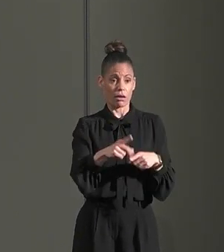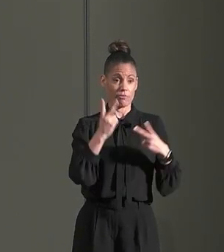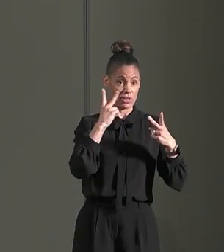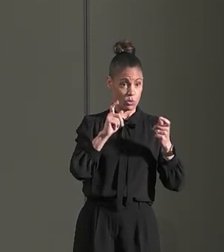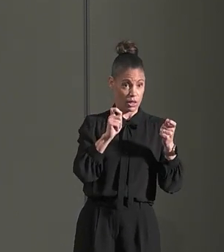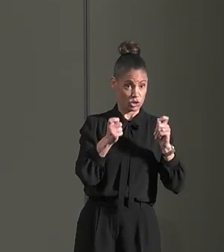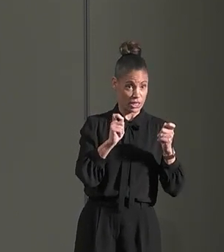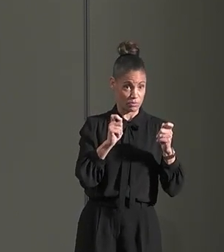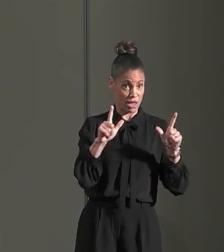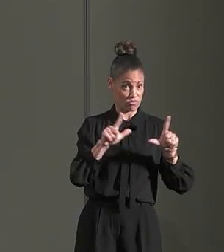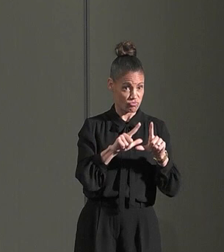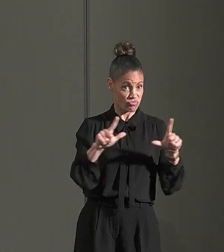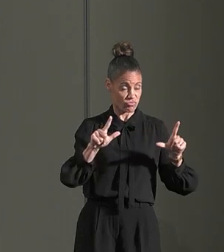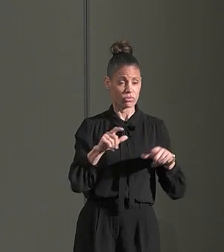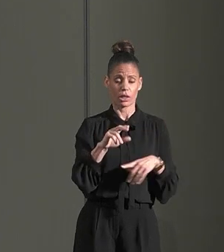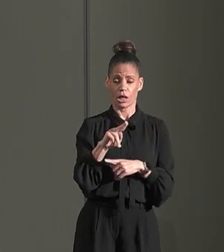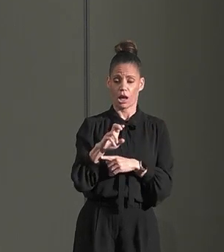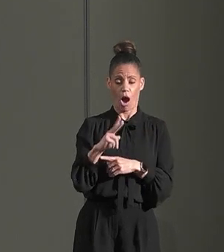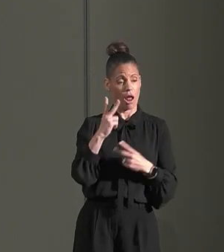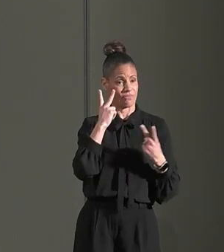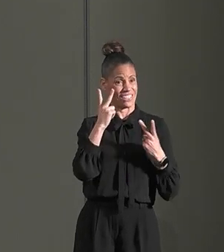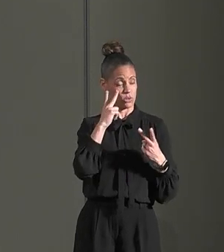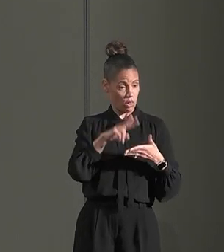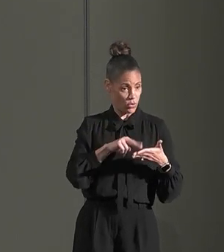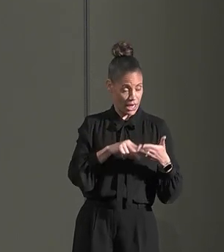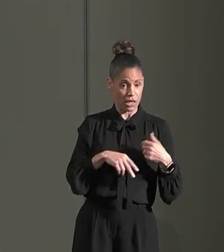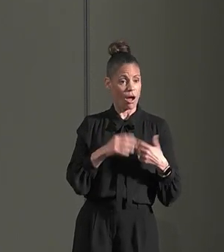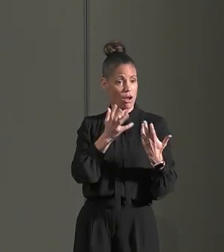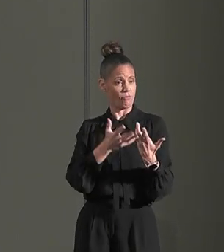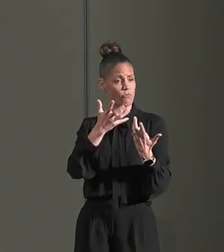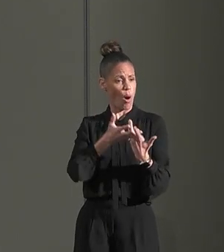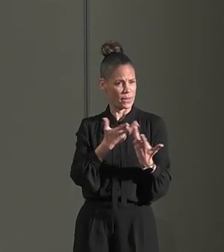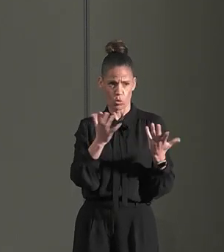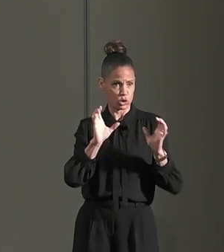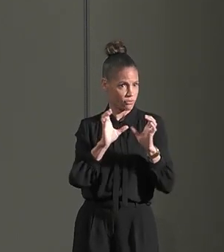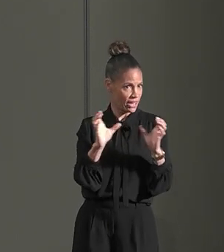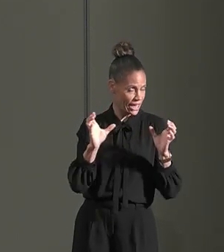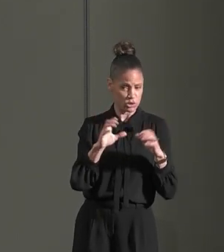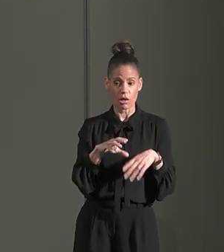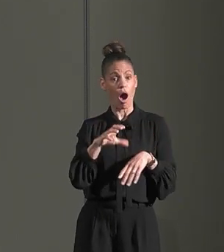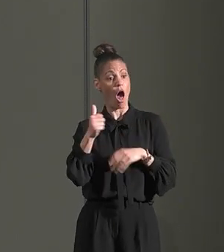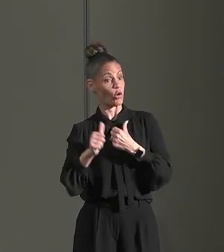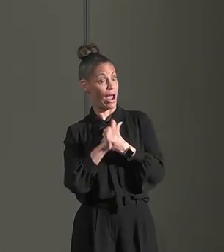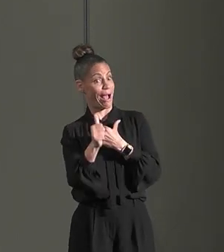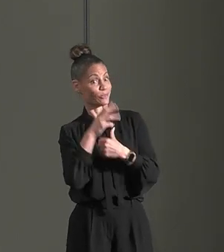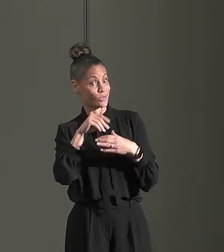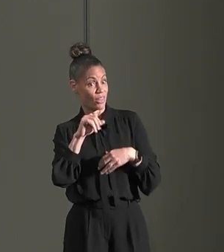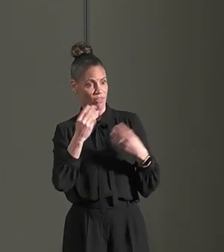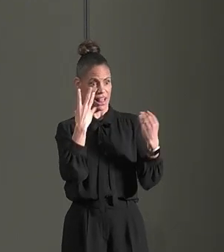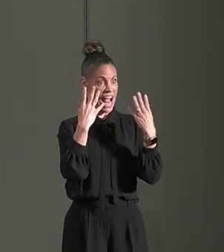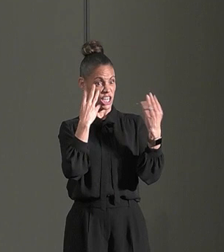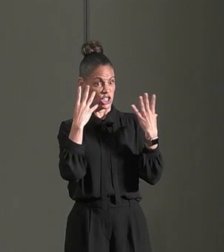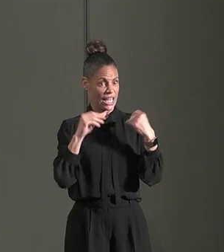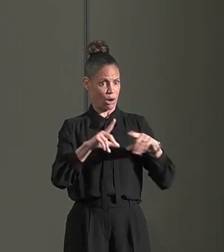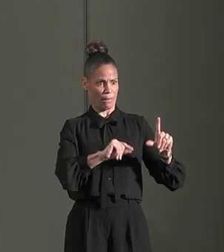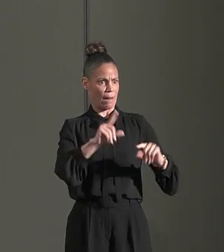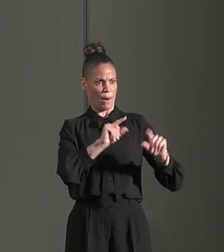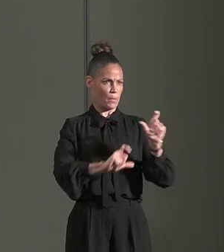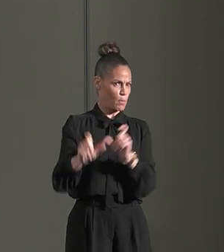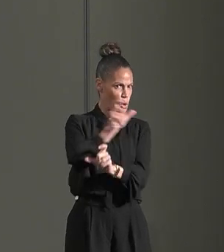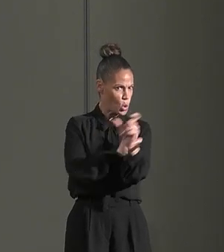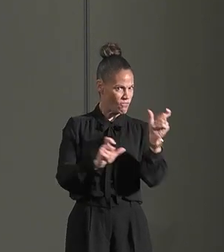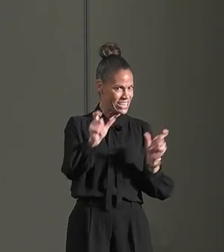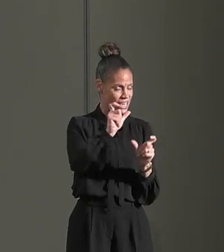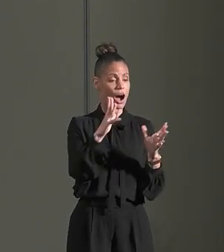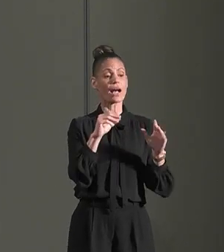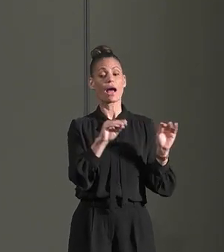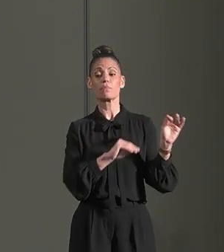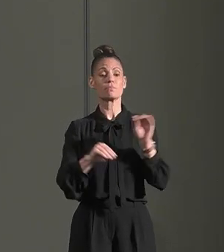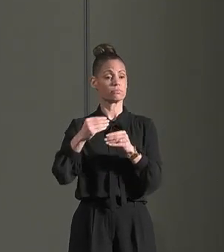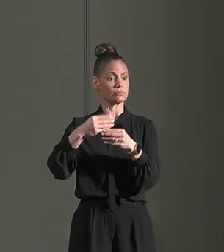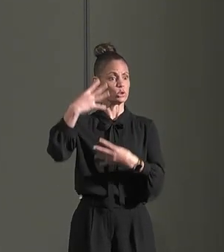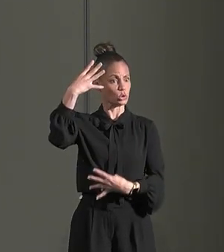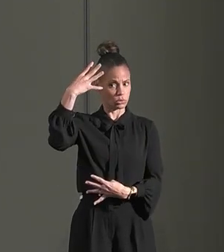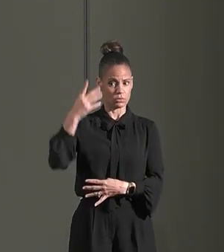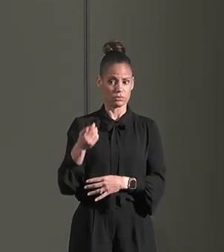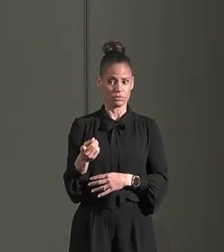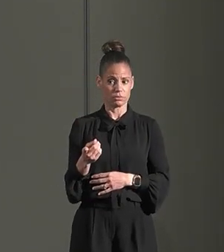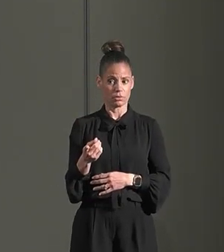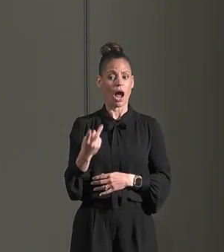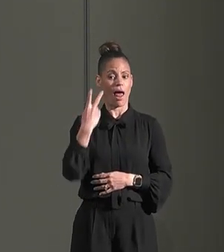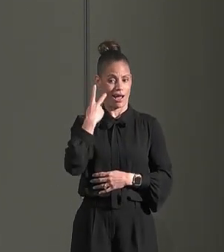and non-readable and hazards like things flashing or blinking and expand this so I see again,